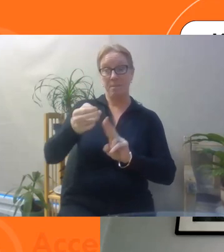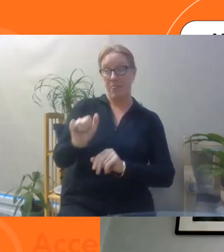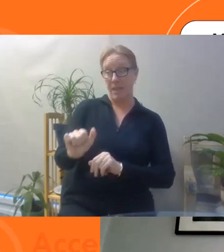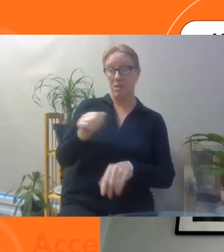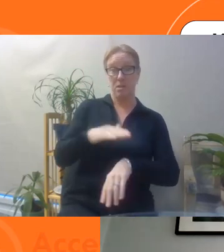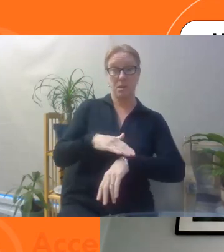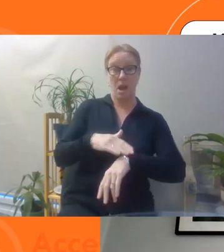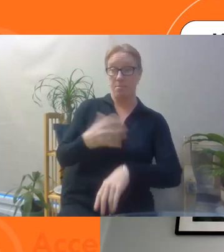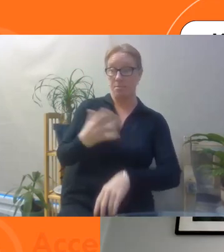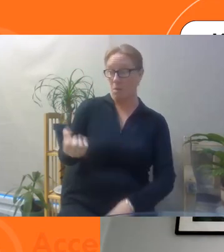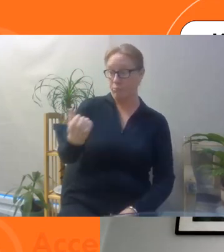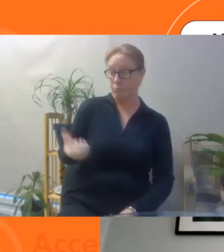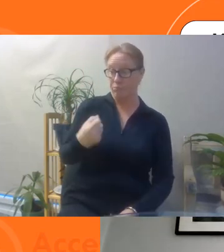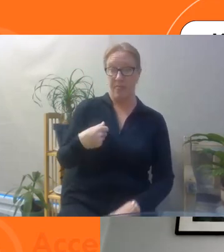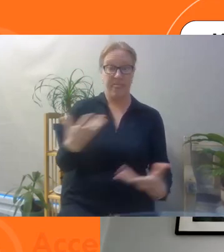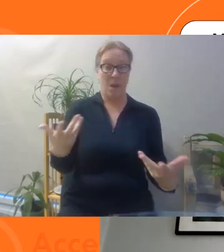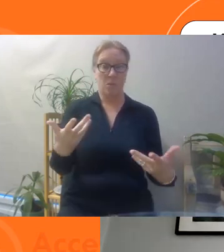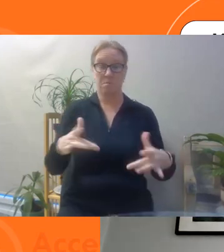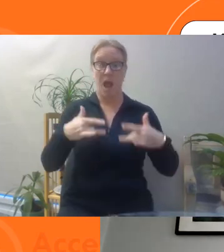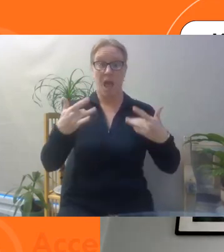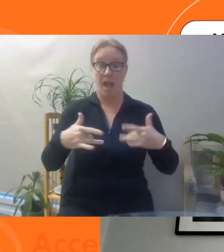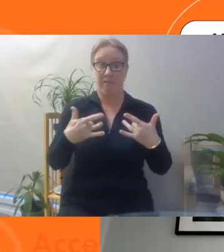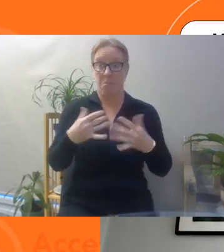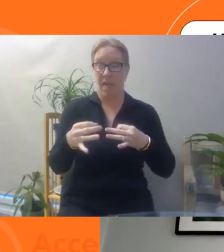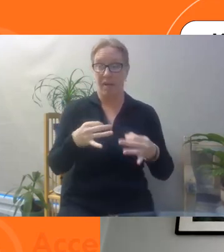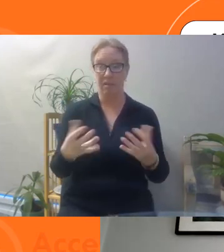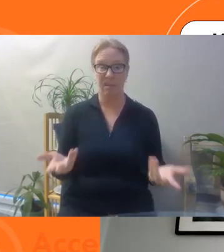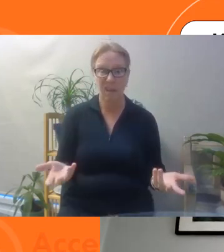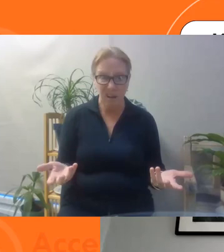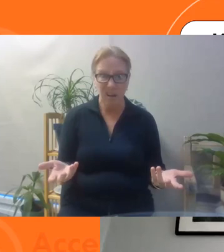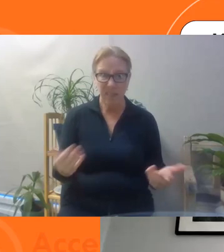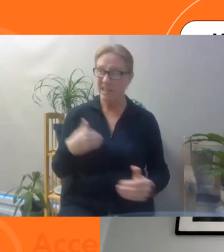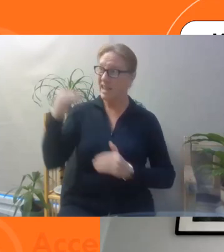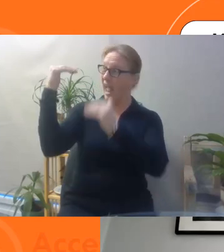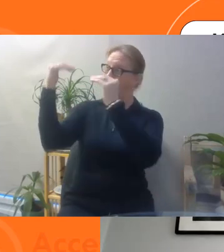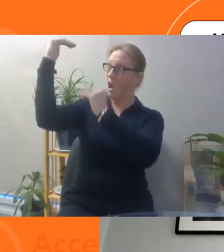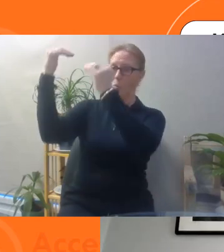I would amount to. Now these are grown adults telling children,